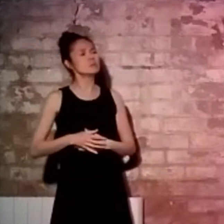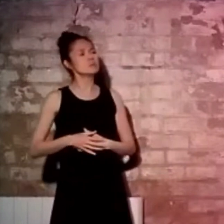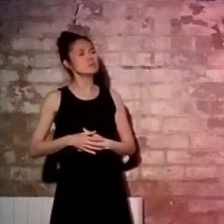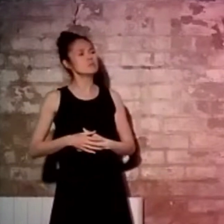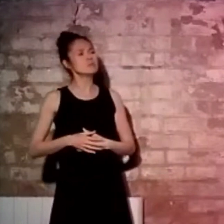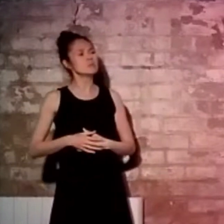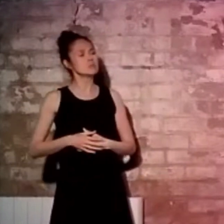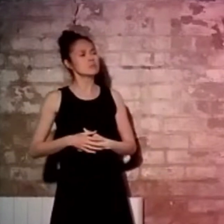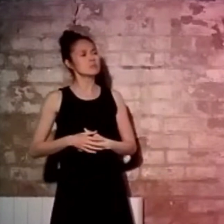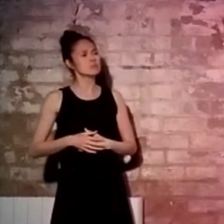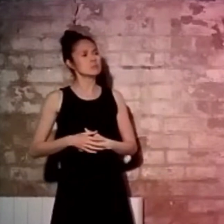KISSING